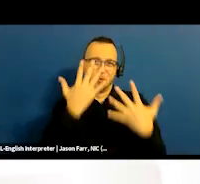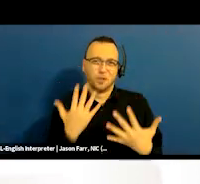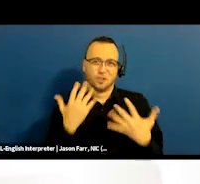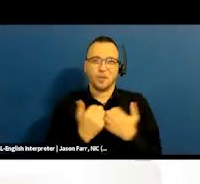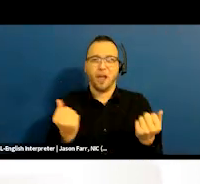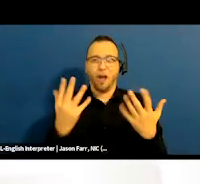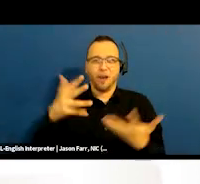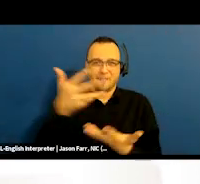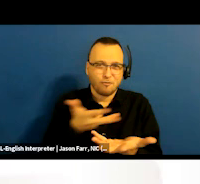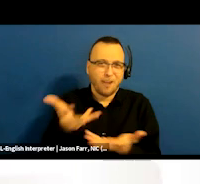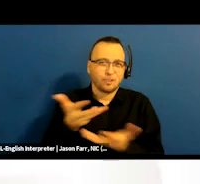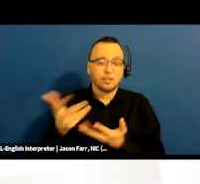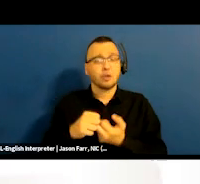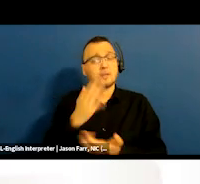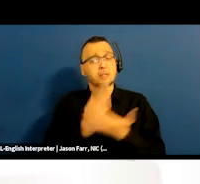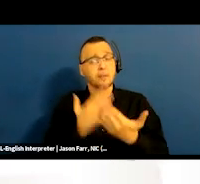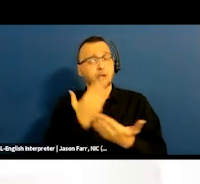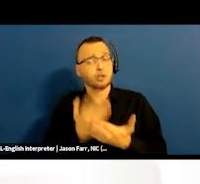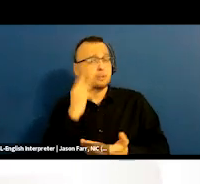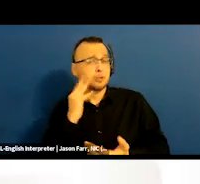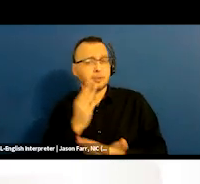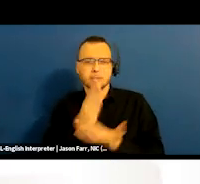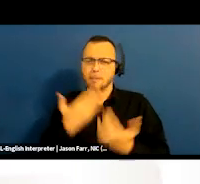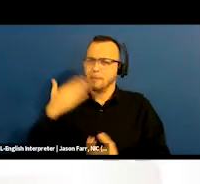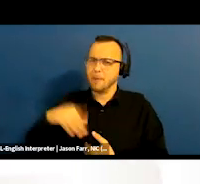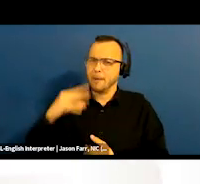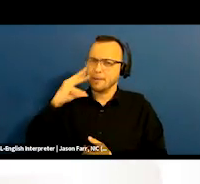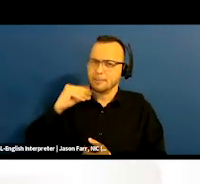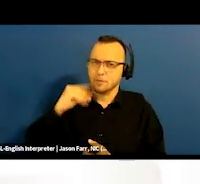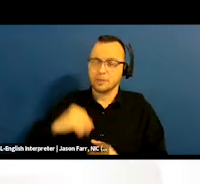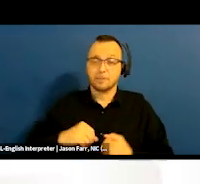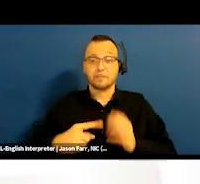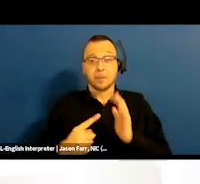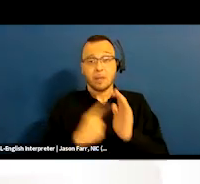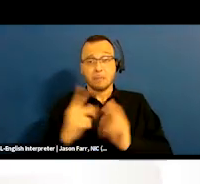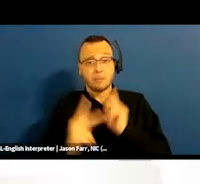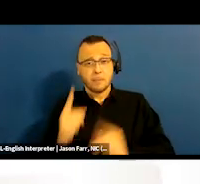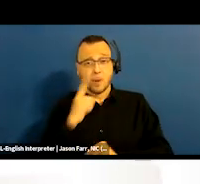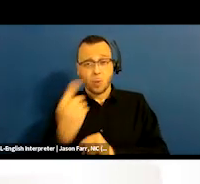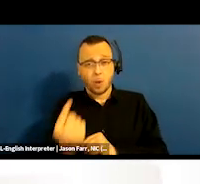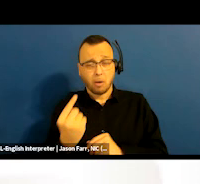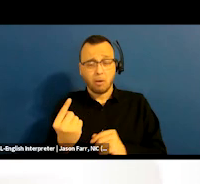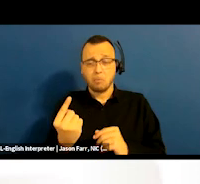And like we know it works for us and things like that. So a little bit about de-escalation, as far as my lived experience,